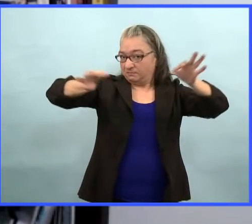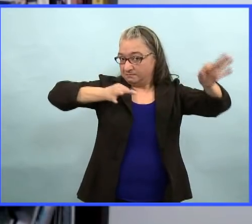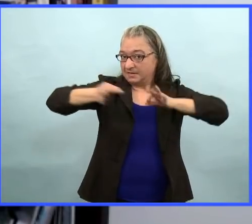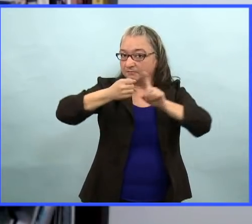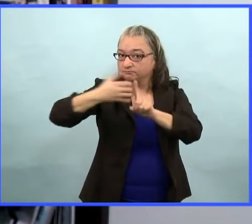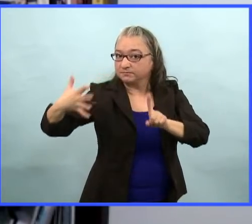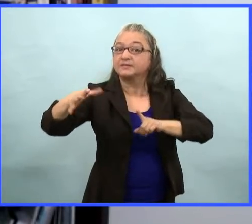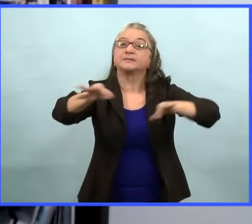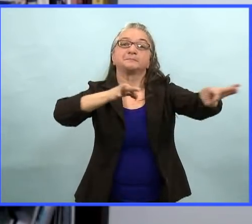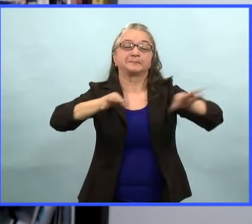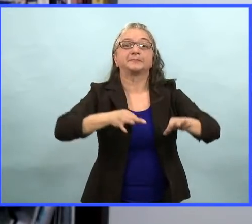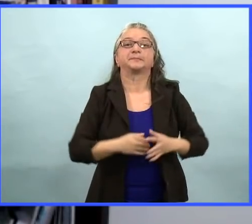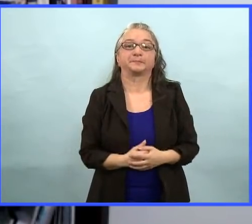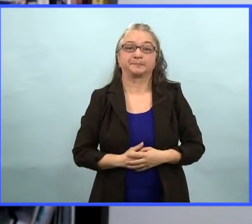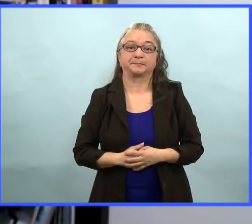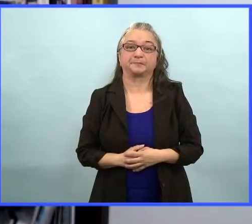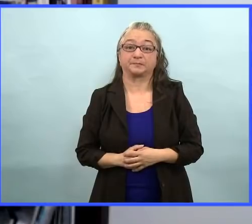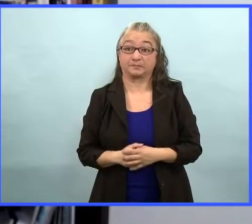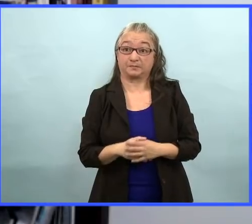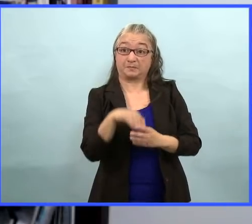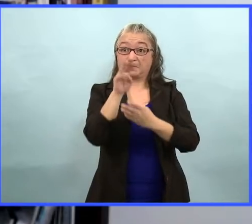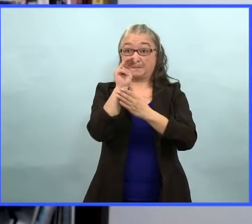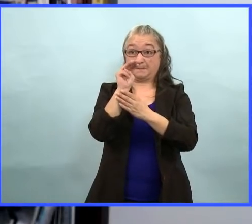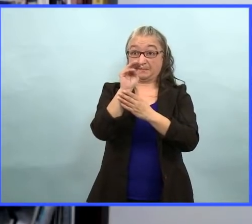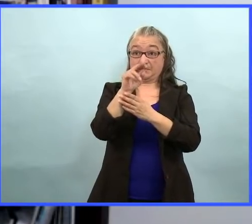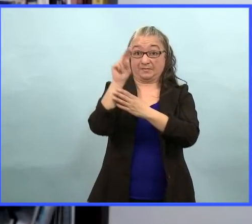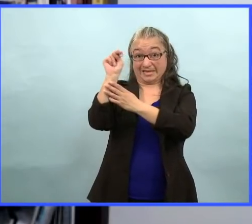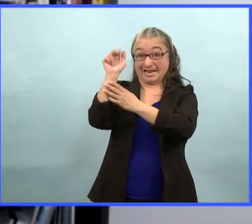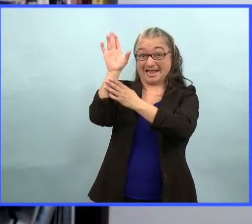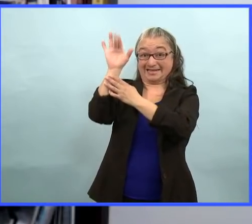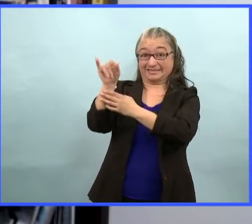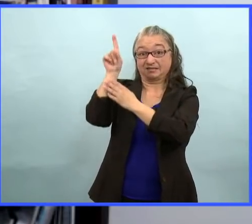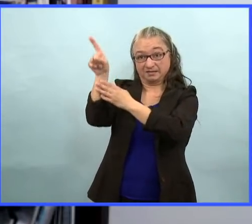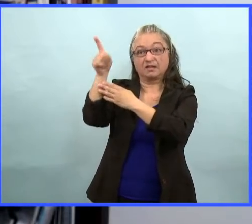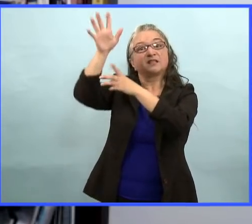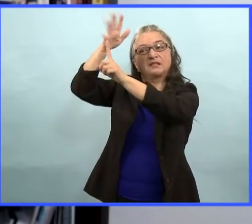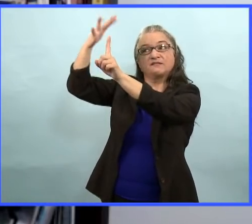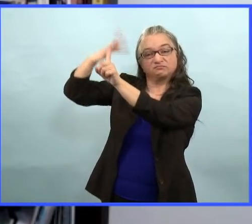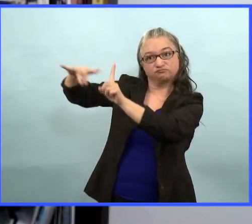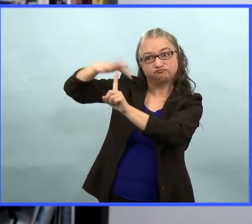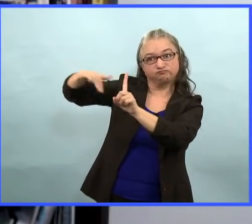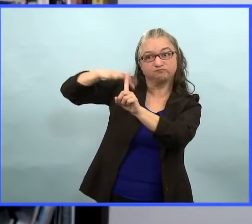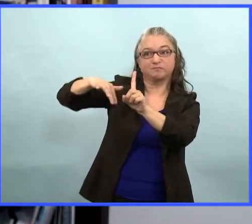when nasi assessed the need for the booster they looked at the available evidence on the omicron